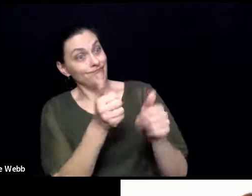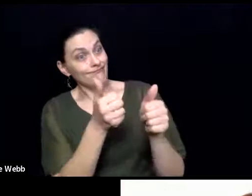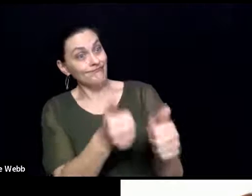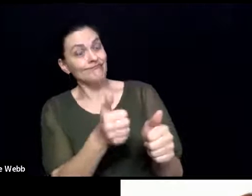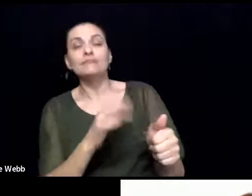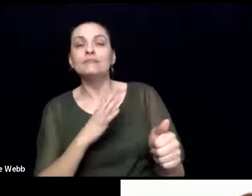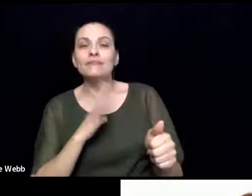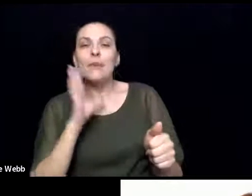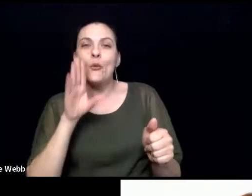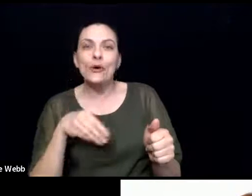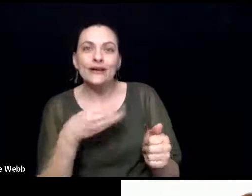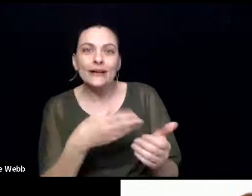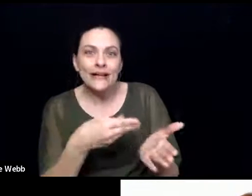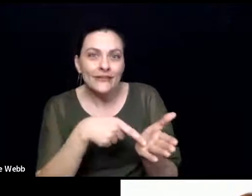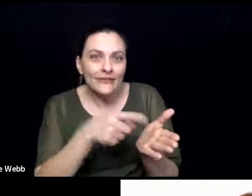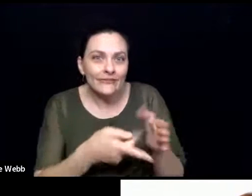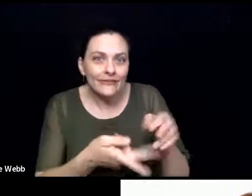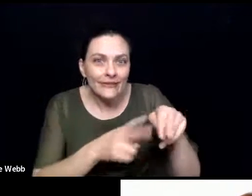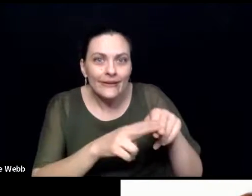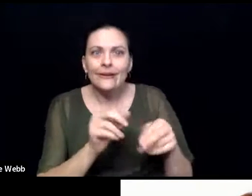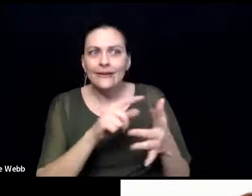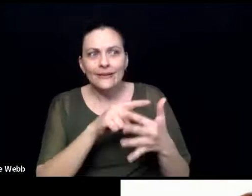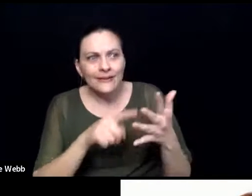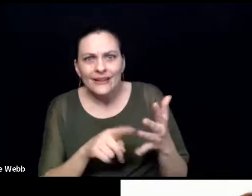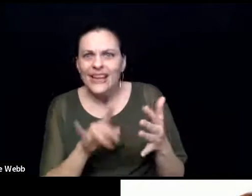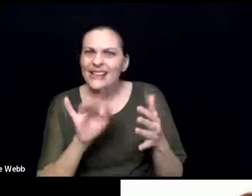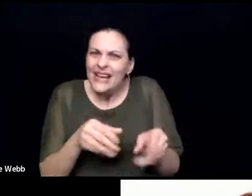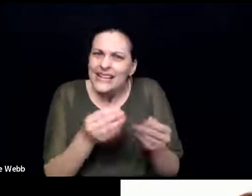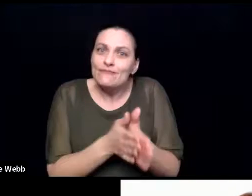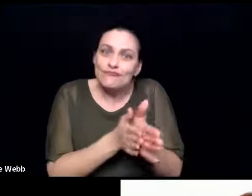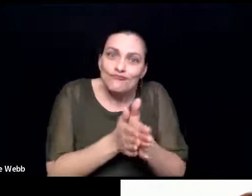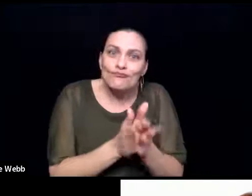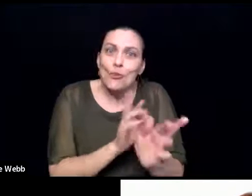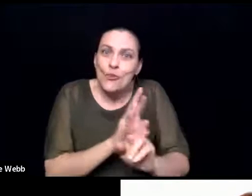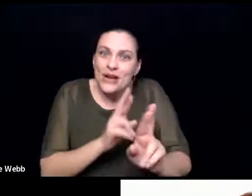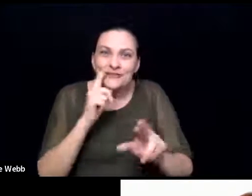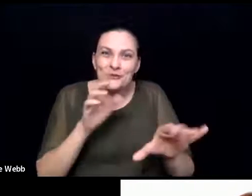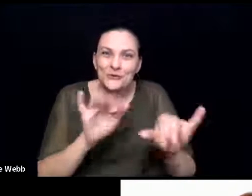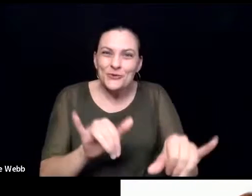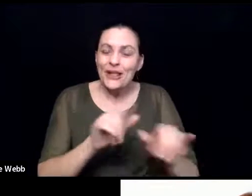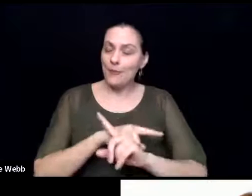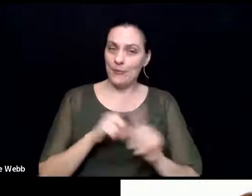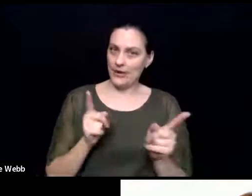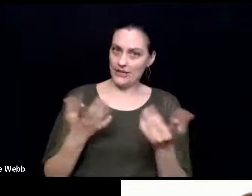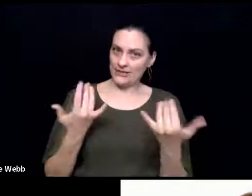The data isn't going to do good if -- we saw what happened with Google. Google is just a debacle